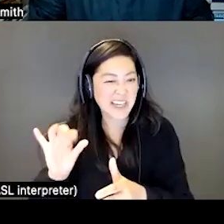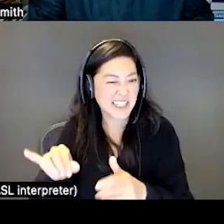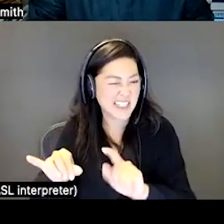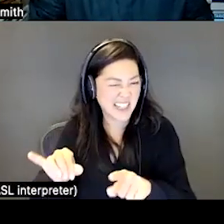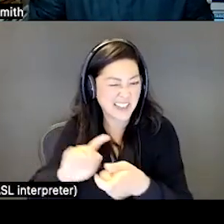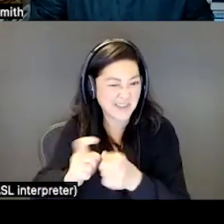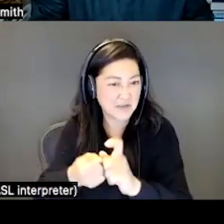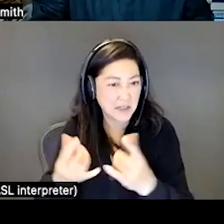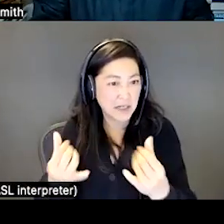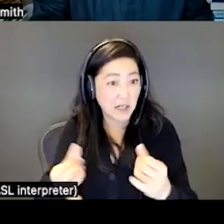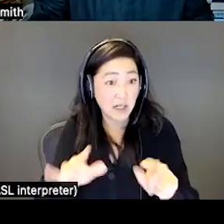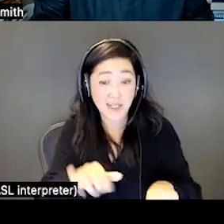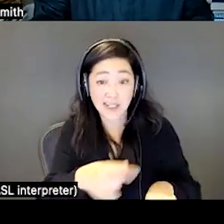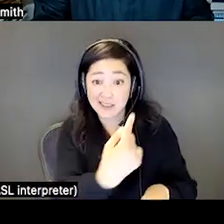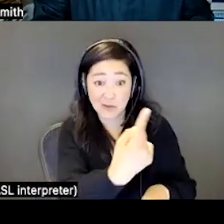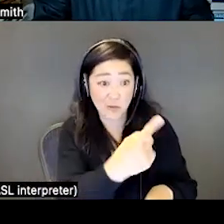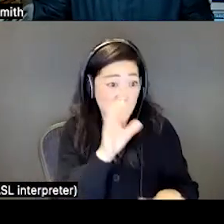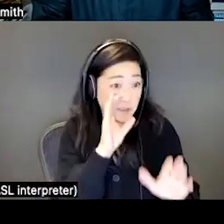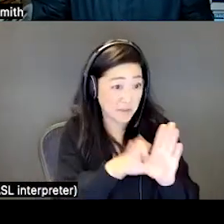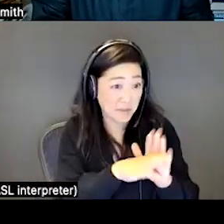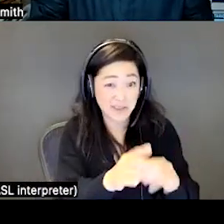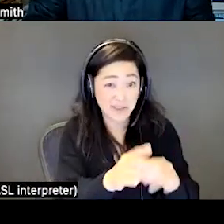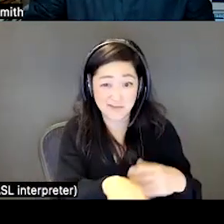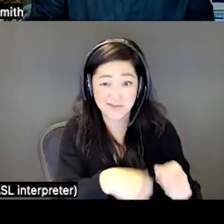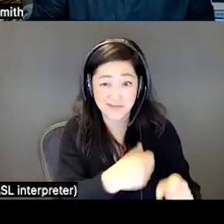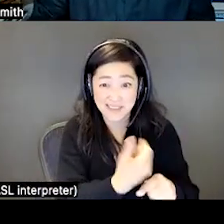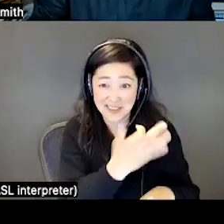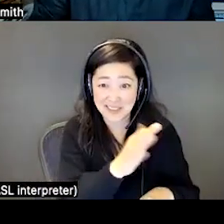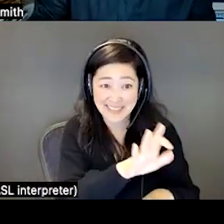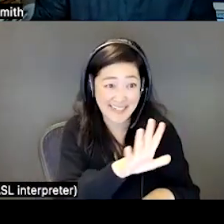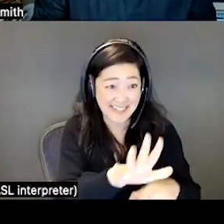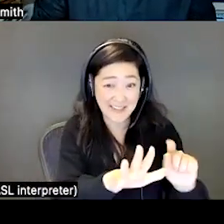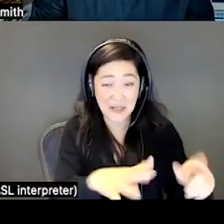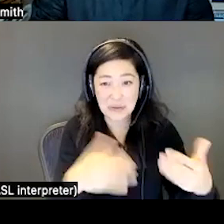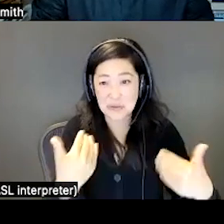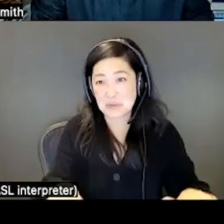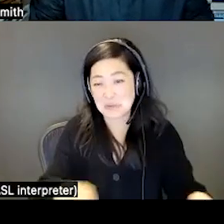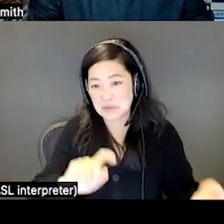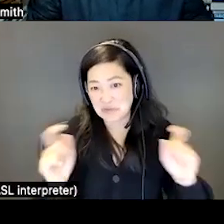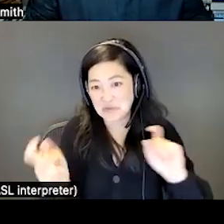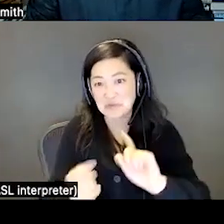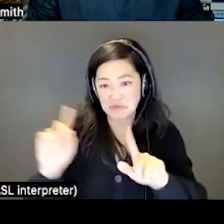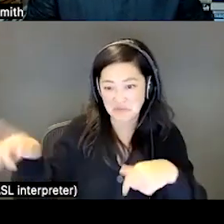it first launched in 1995, but we've come a long way since then. You know, the cultural context has